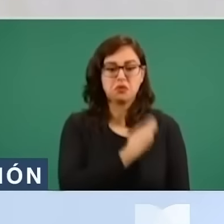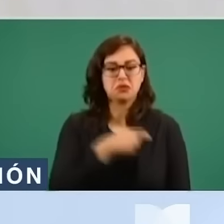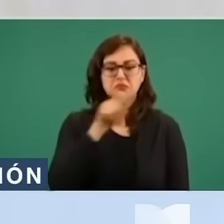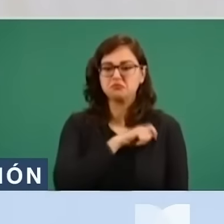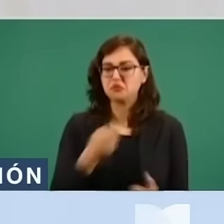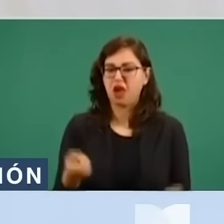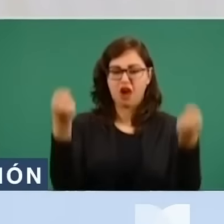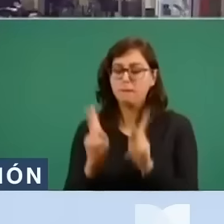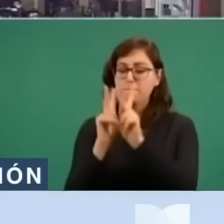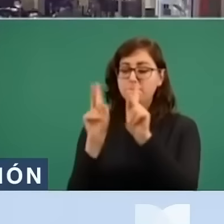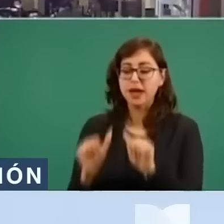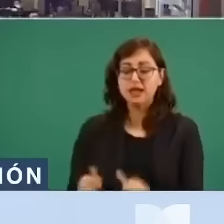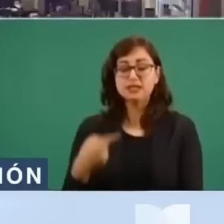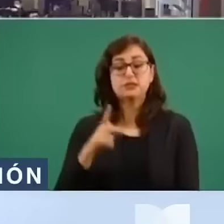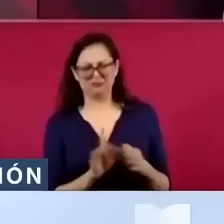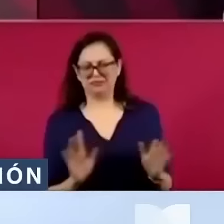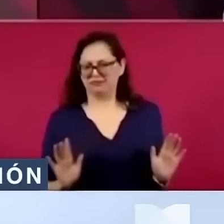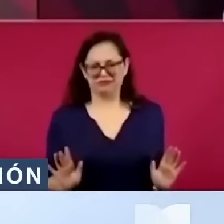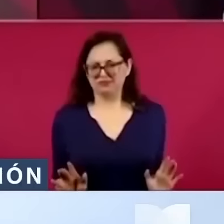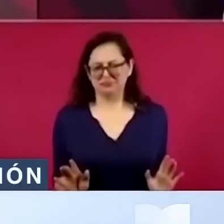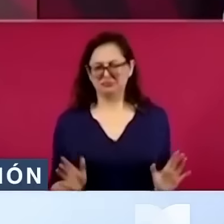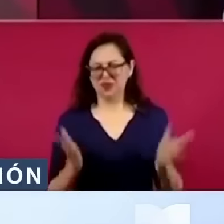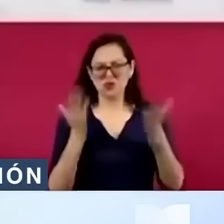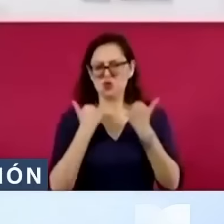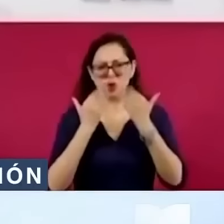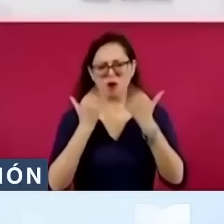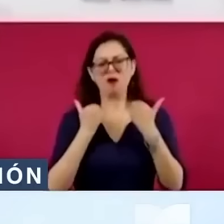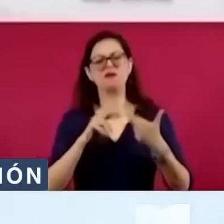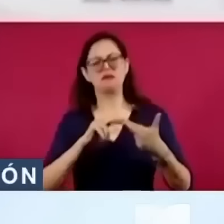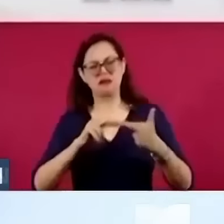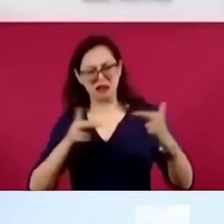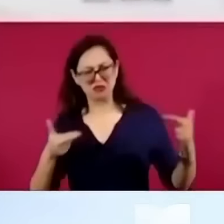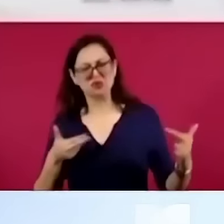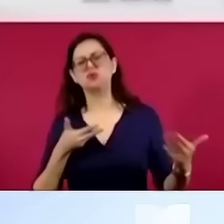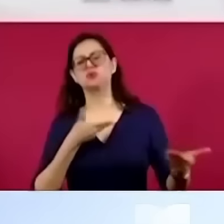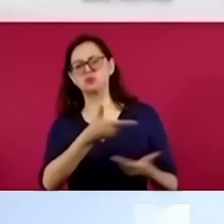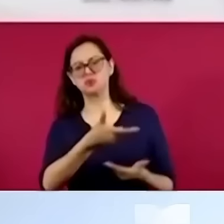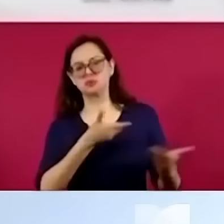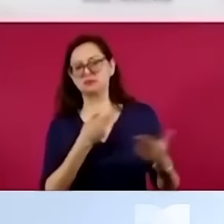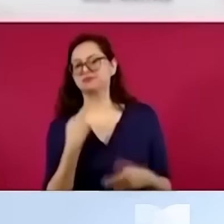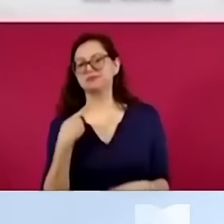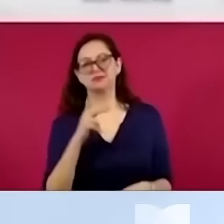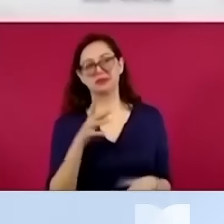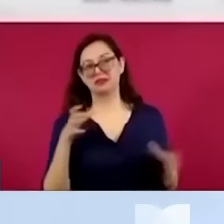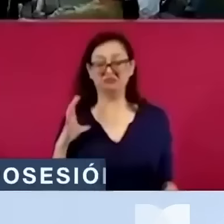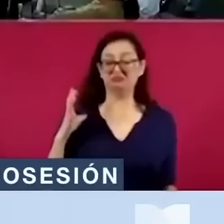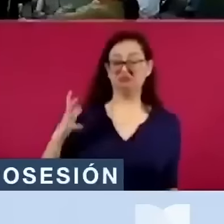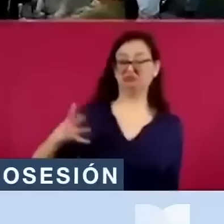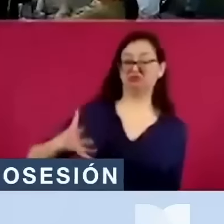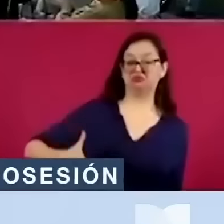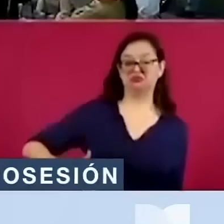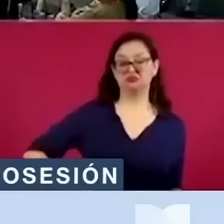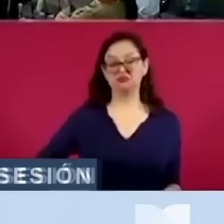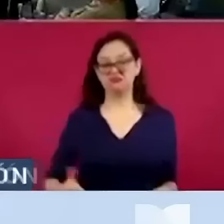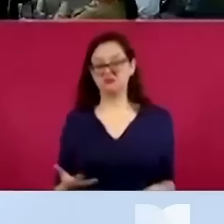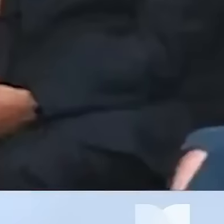OBRADOR PIDIÓ AL GOBIERNO ESPAÑOL DISCULPARSE POR LO QUE LLAMÓ LOS AGRAVIOS A LOS PUEBLOS INDÍGENAS DURANTE LA CONQUISTA